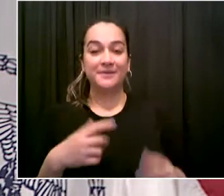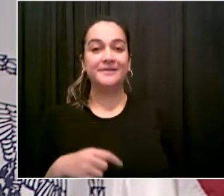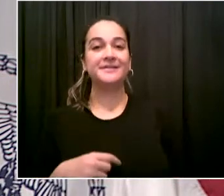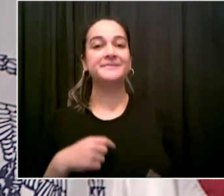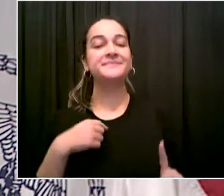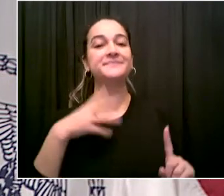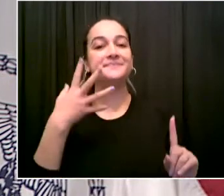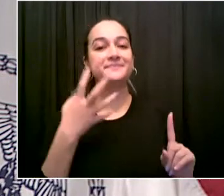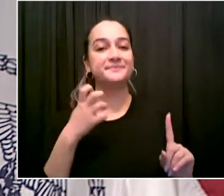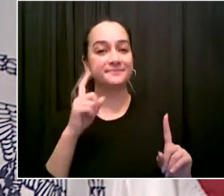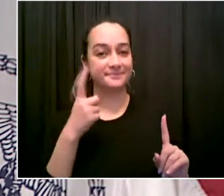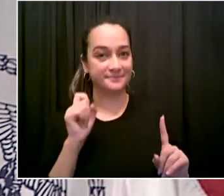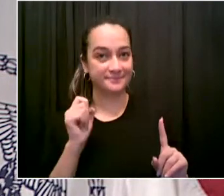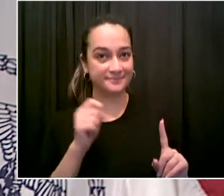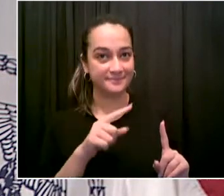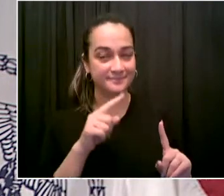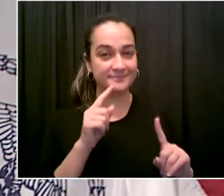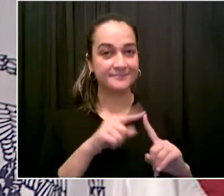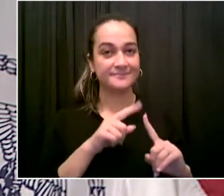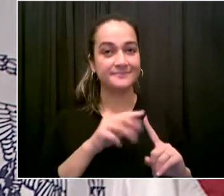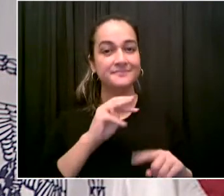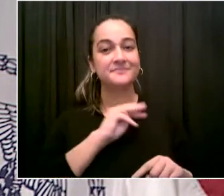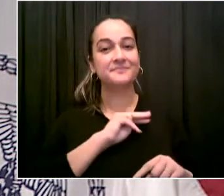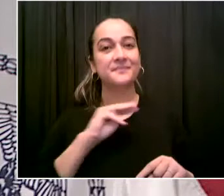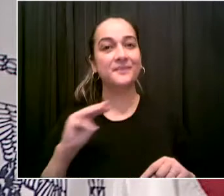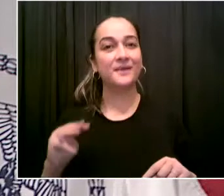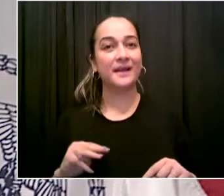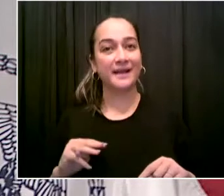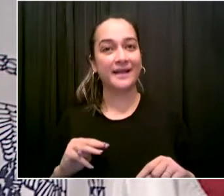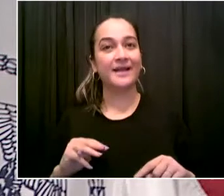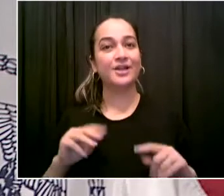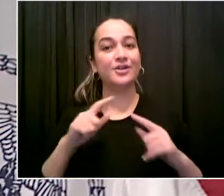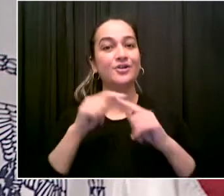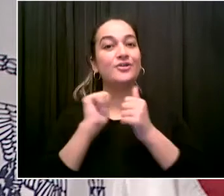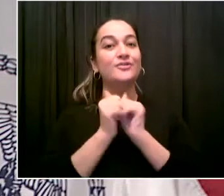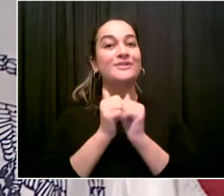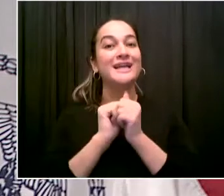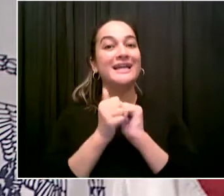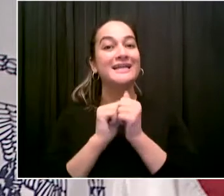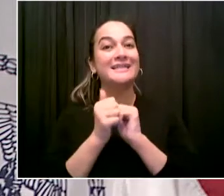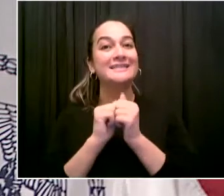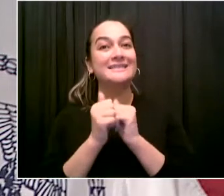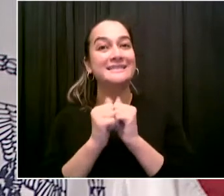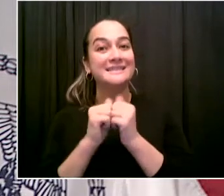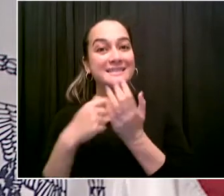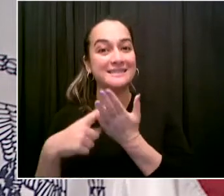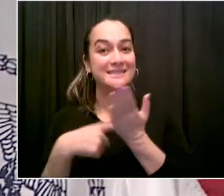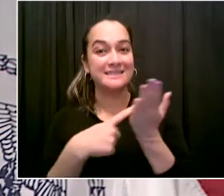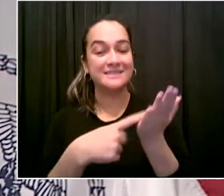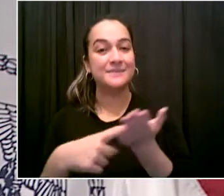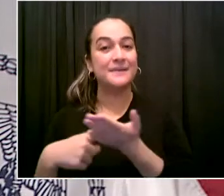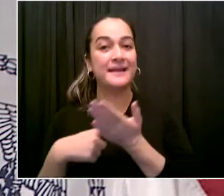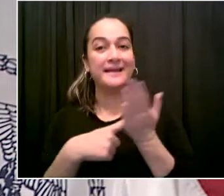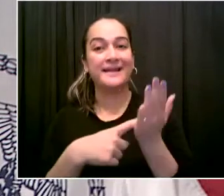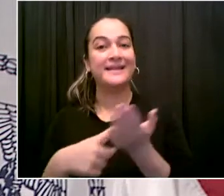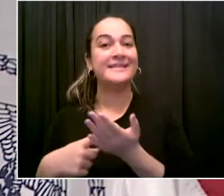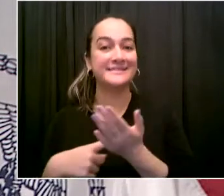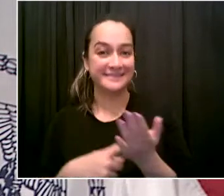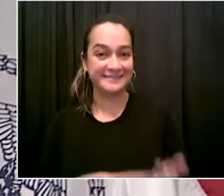FIRST REONSPSIVE REPUBLICAN DEBATE FOR MAYOR IS TONIGHT.